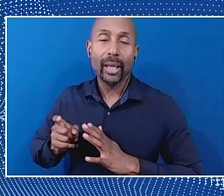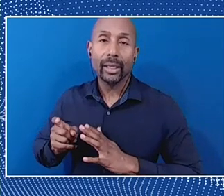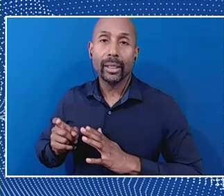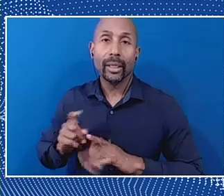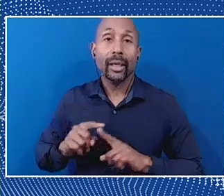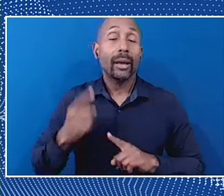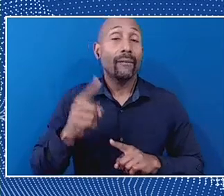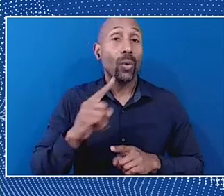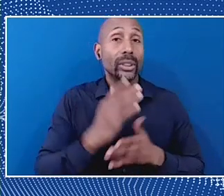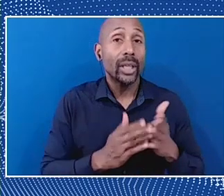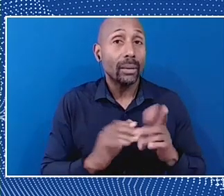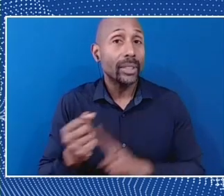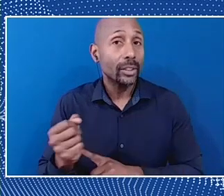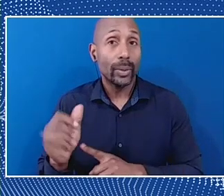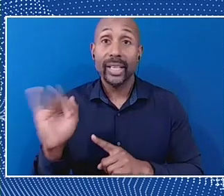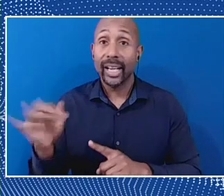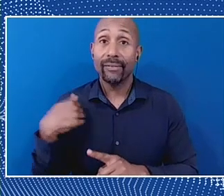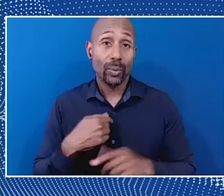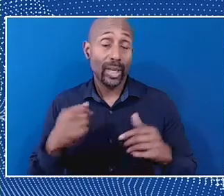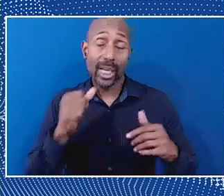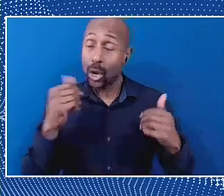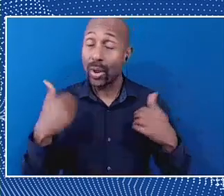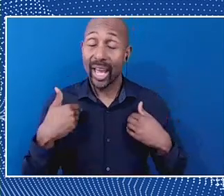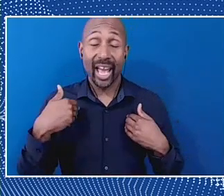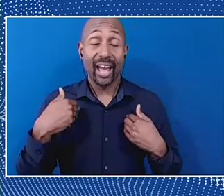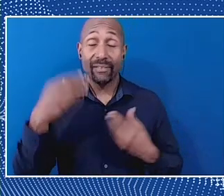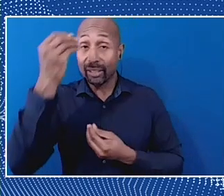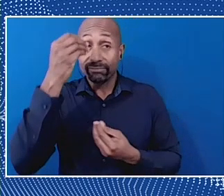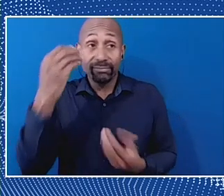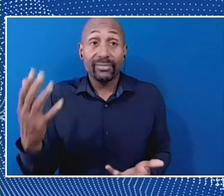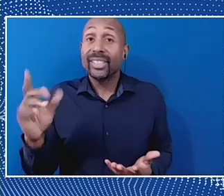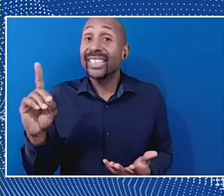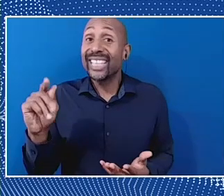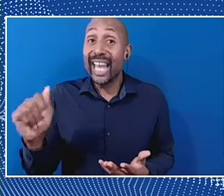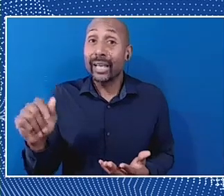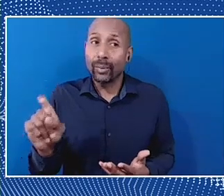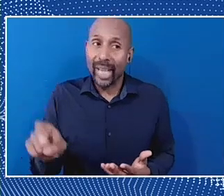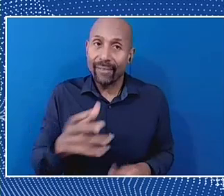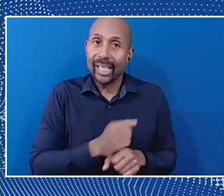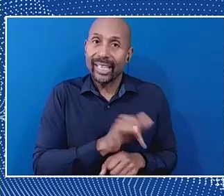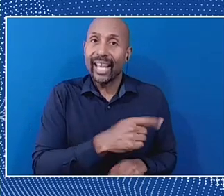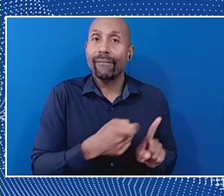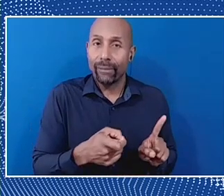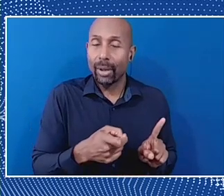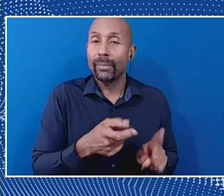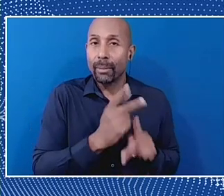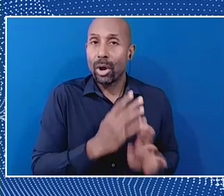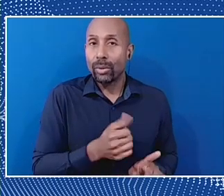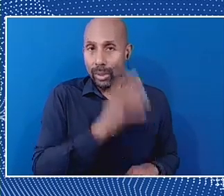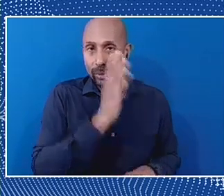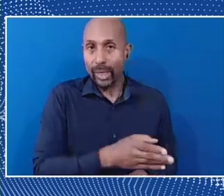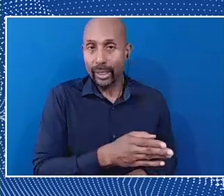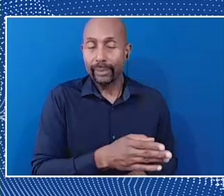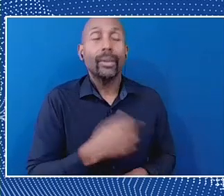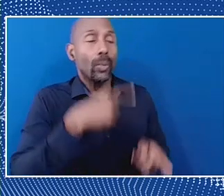borrower. So we are completely- we agree with everything that you're saying, and we are committed to automate where and how we